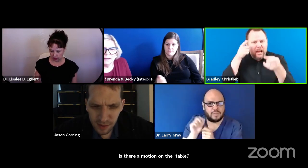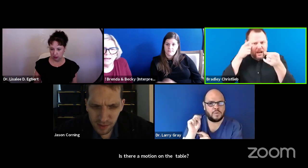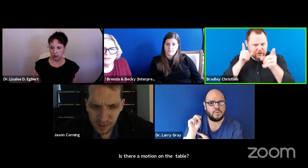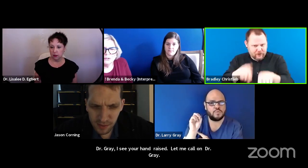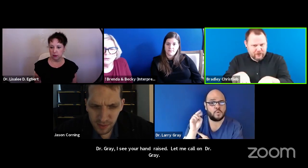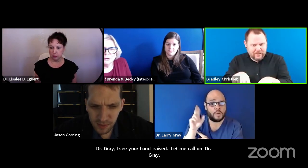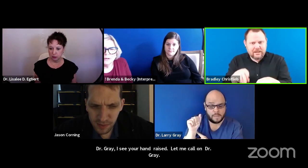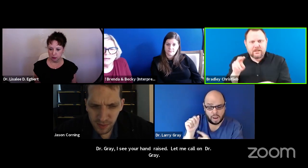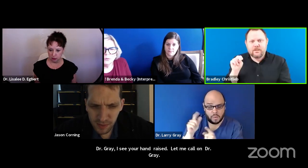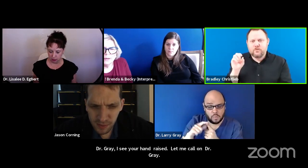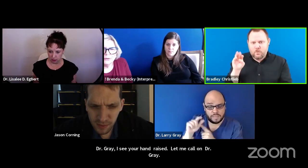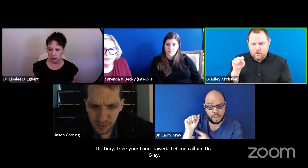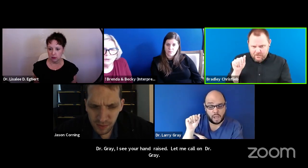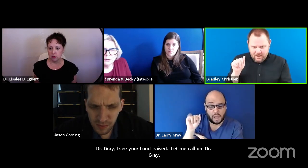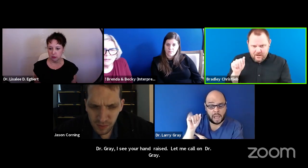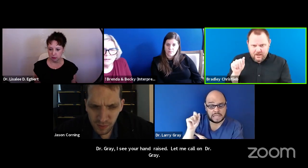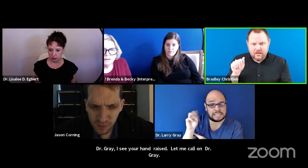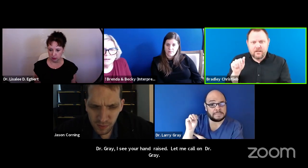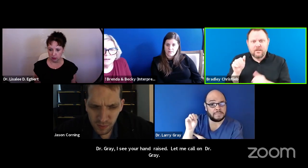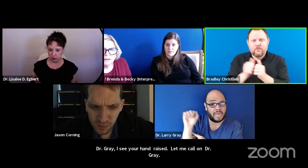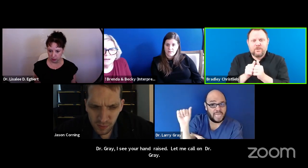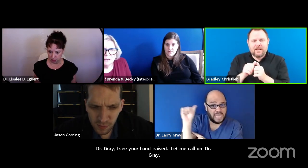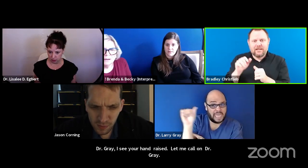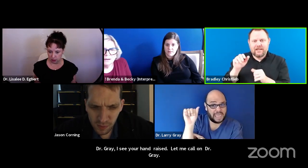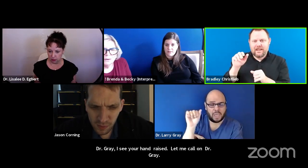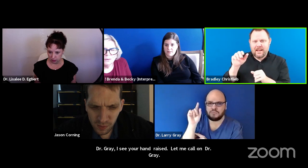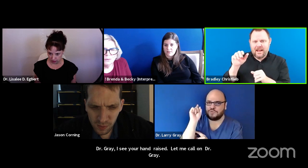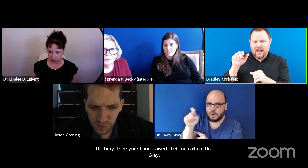I do agree with Norma.